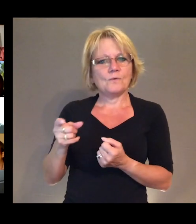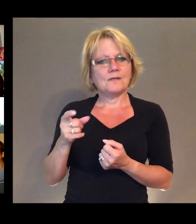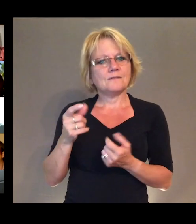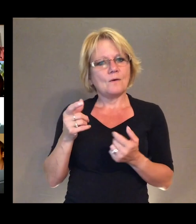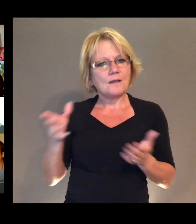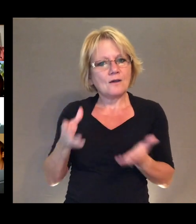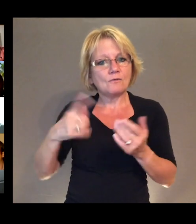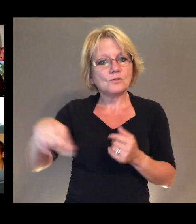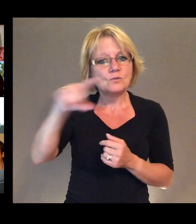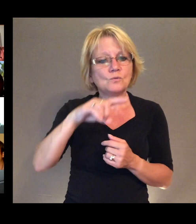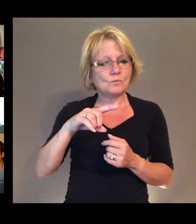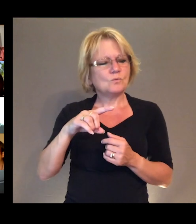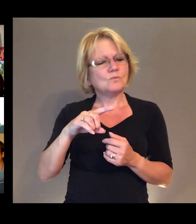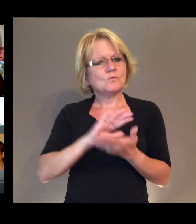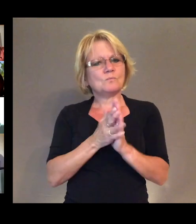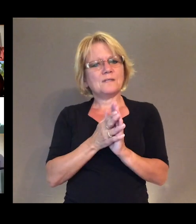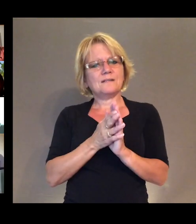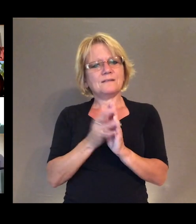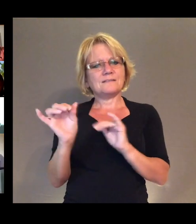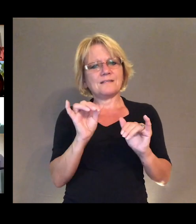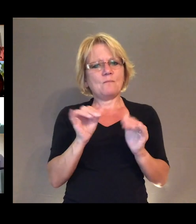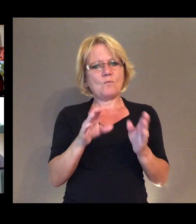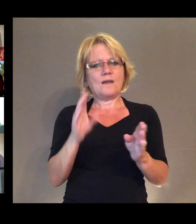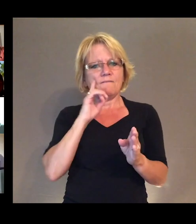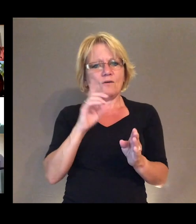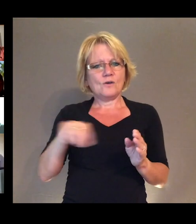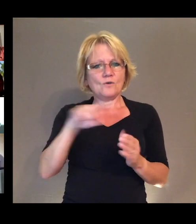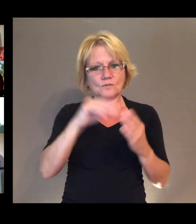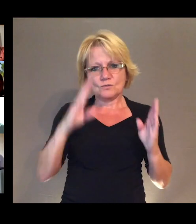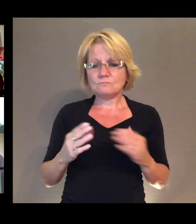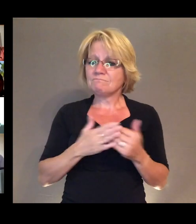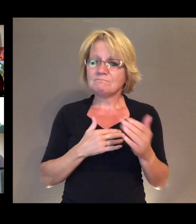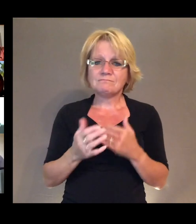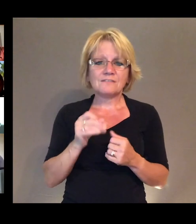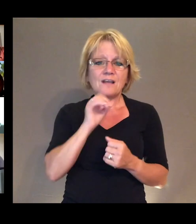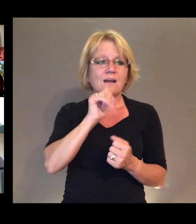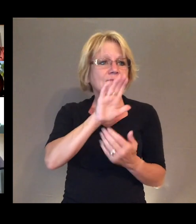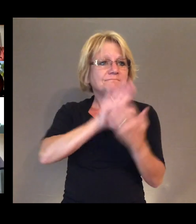to be that person for those that you work with. Even if you don't work with students every day,